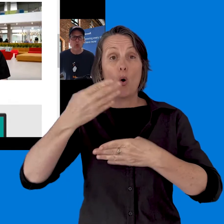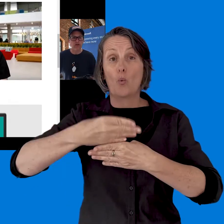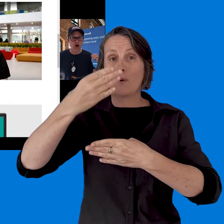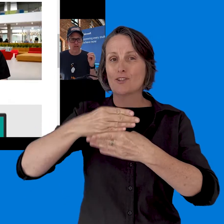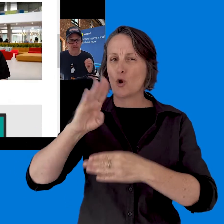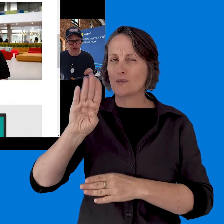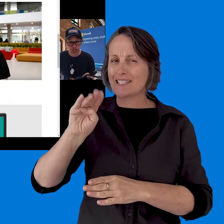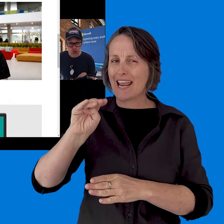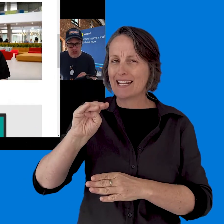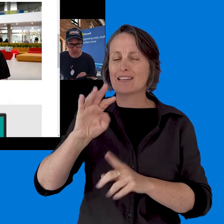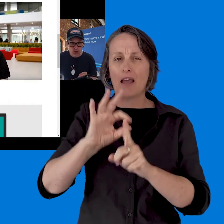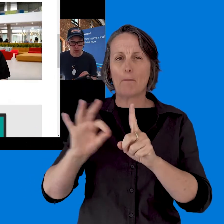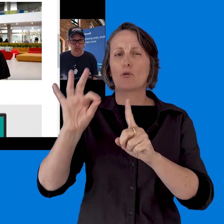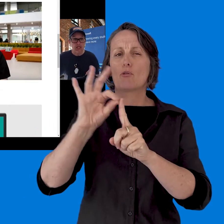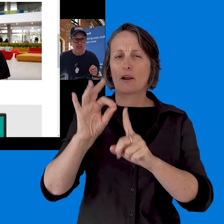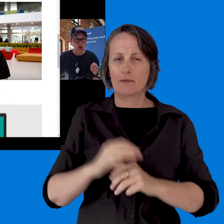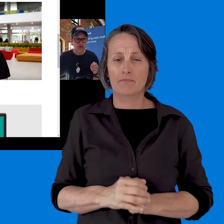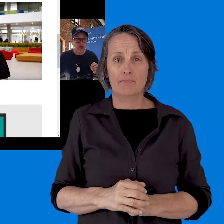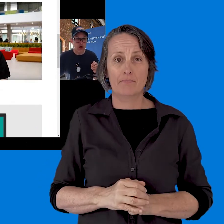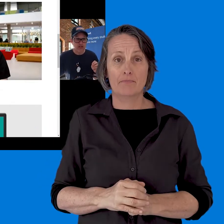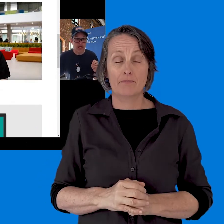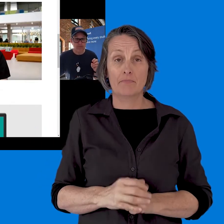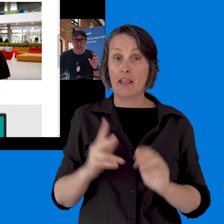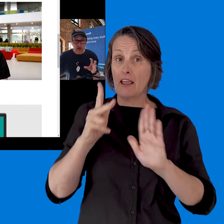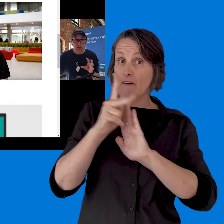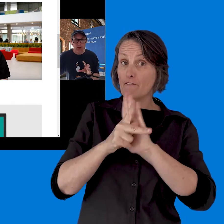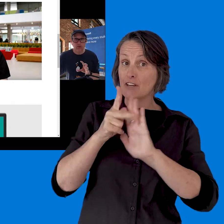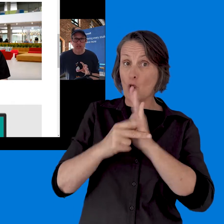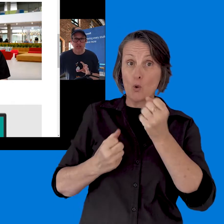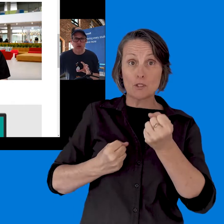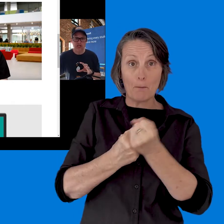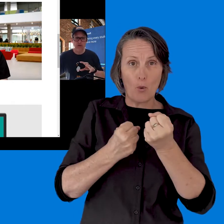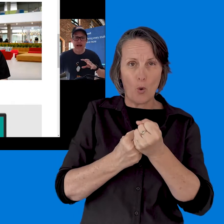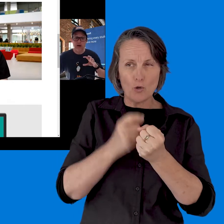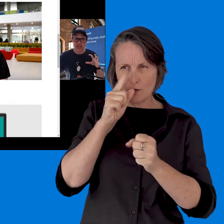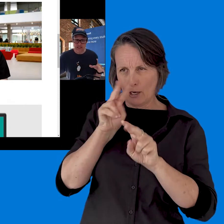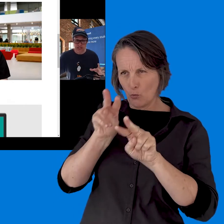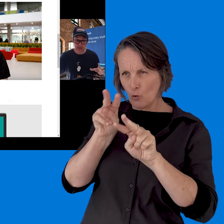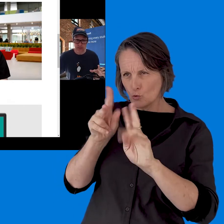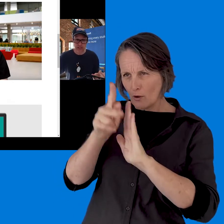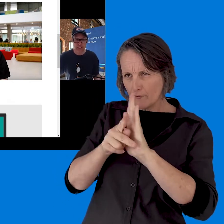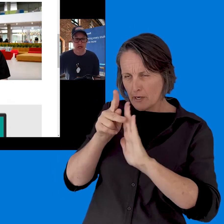We've got video support, so we've got self-help videos around accessibility